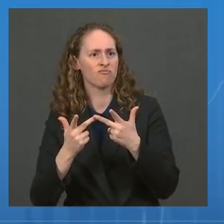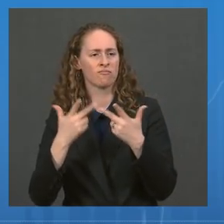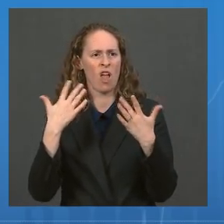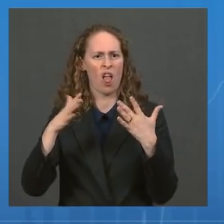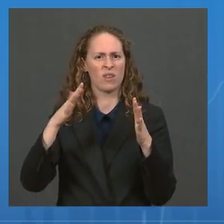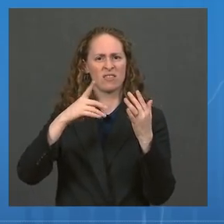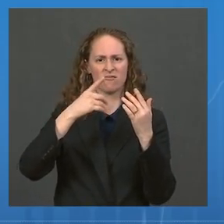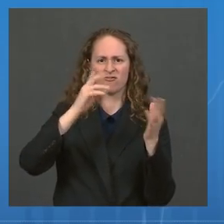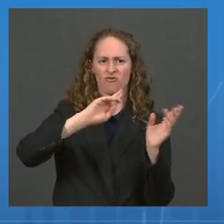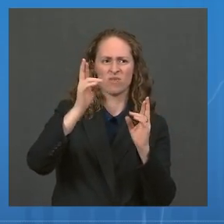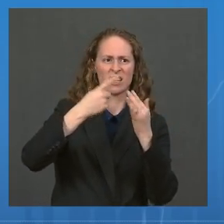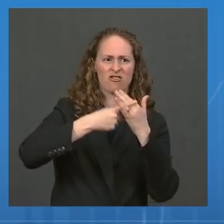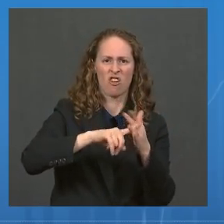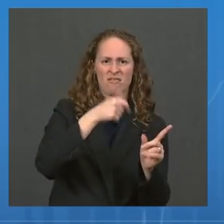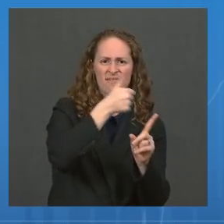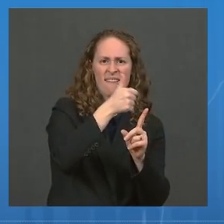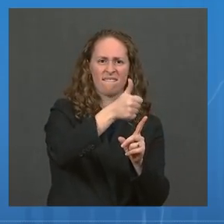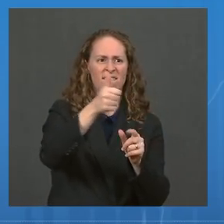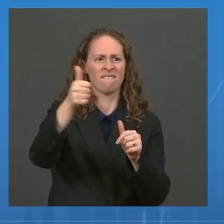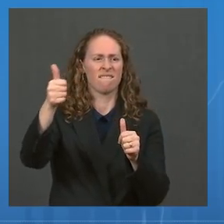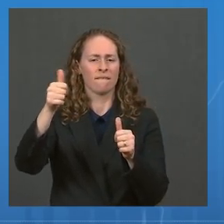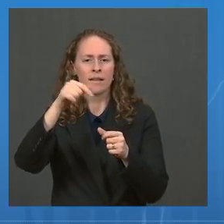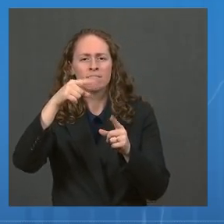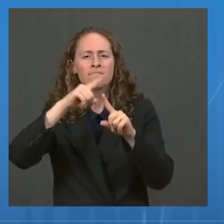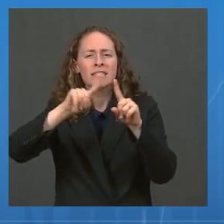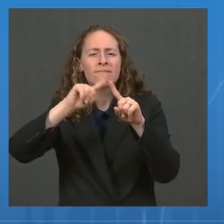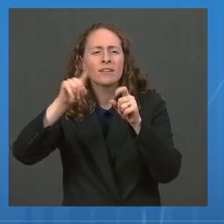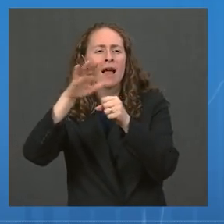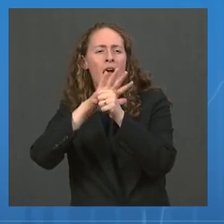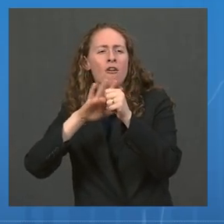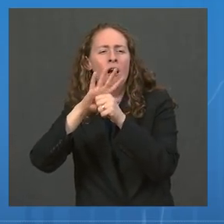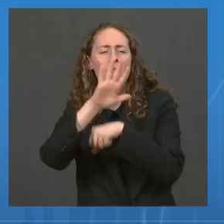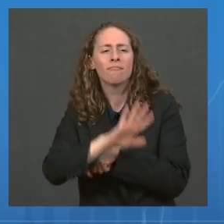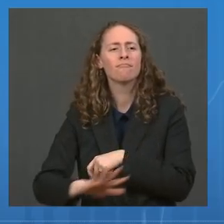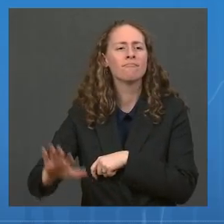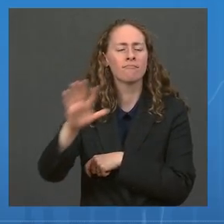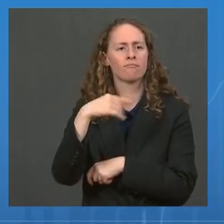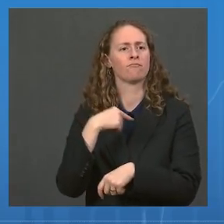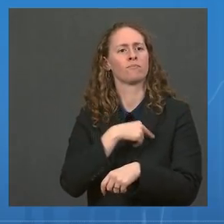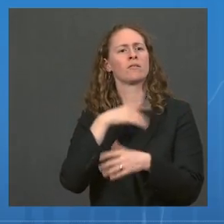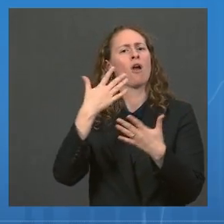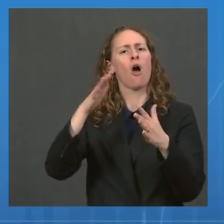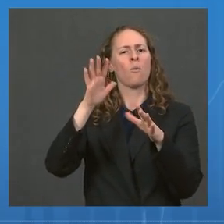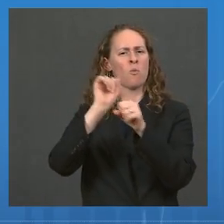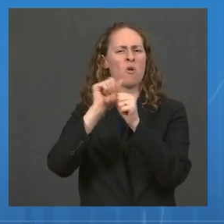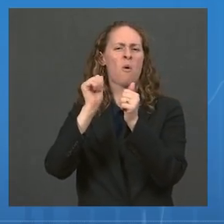and has worked with 3,000 provider partners to ensure county-by-county capacity